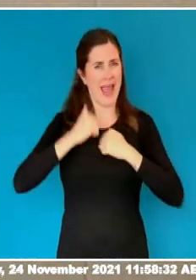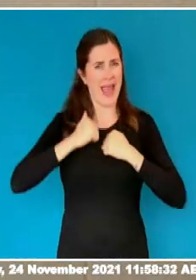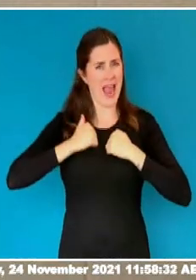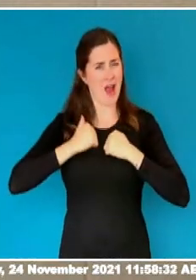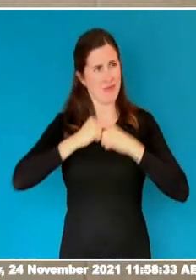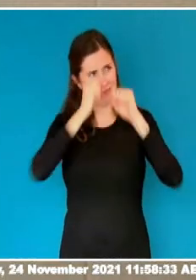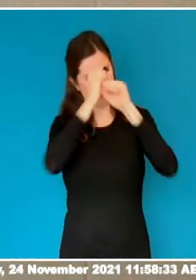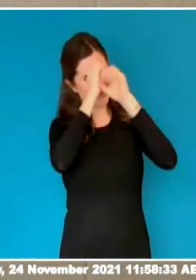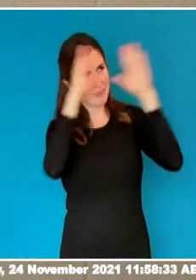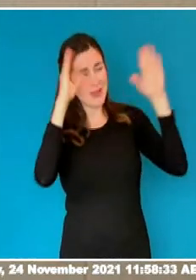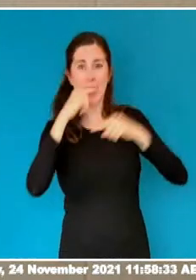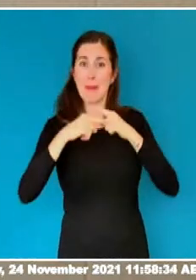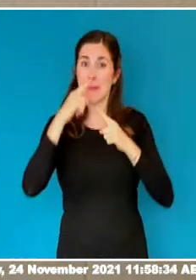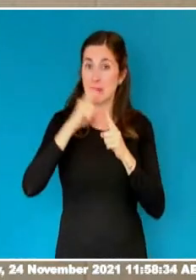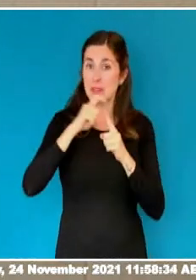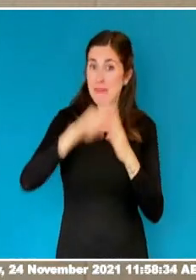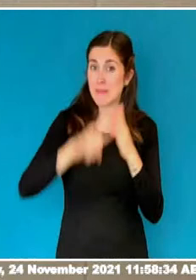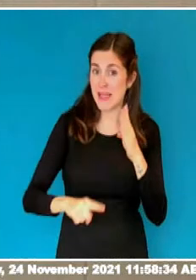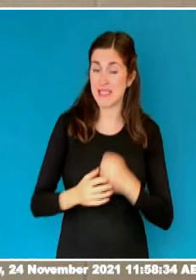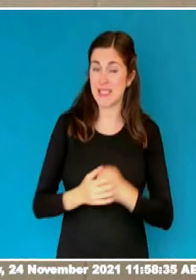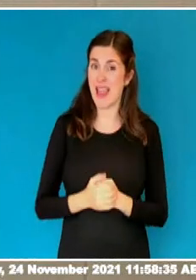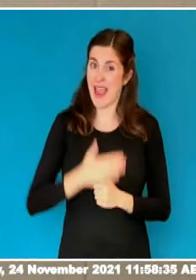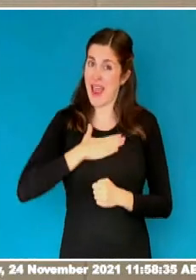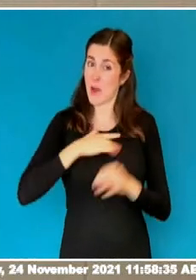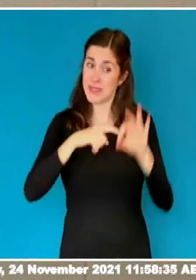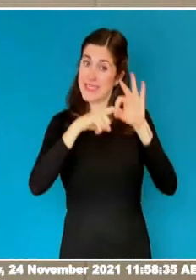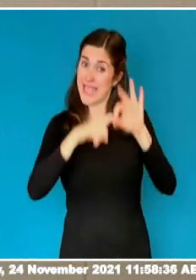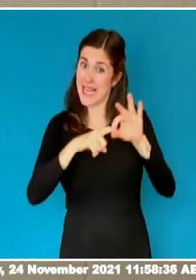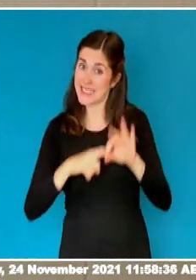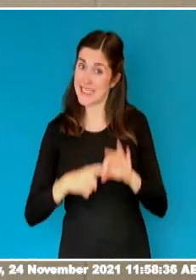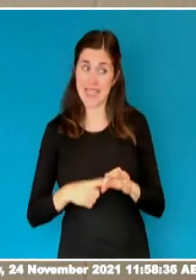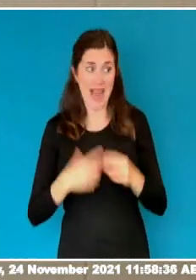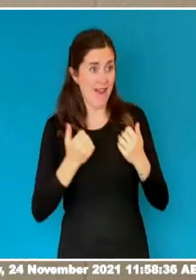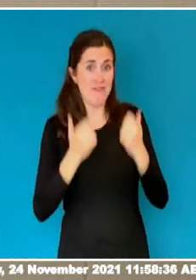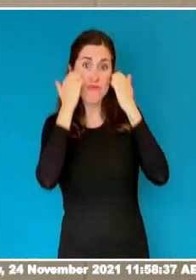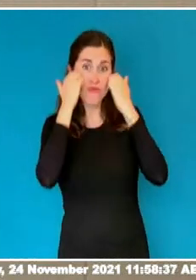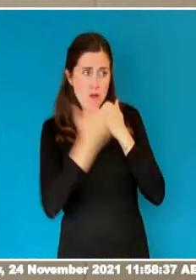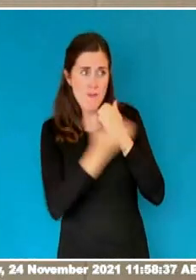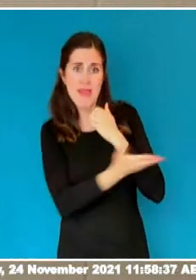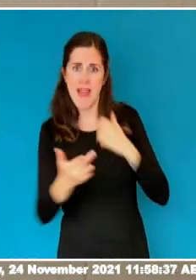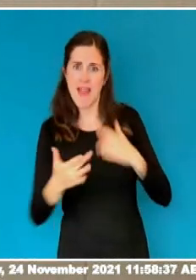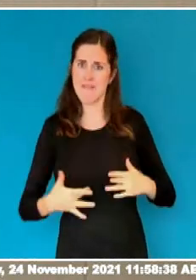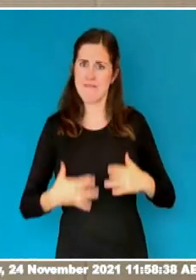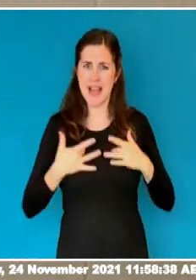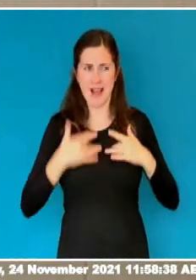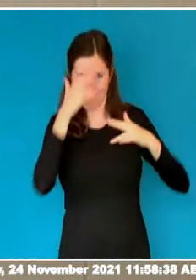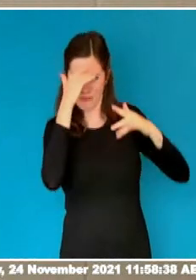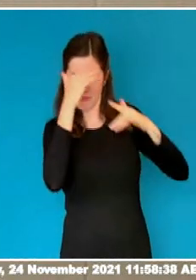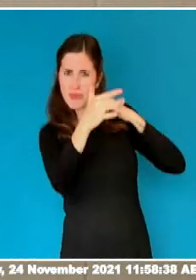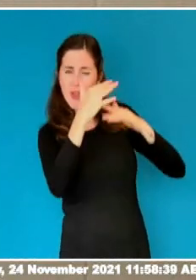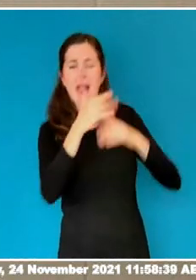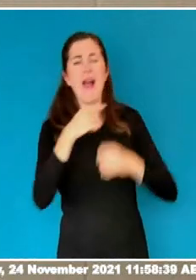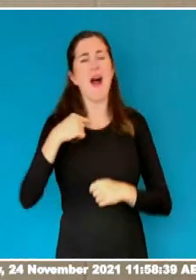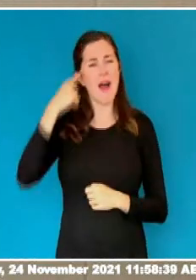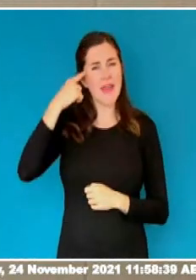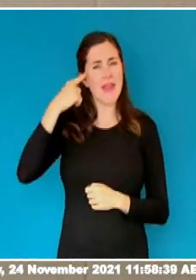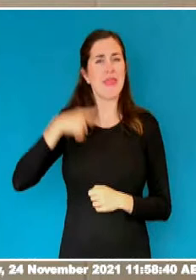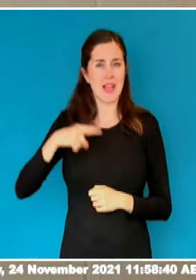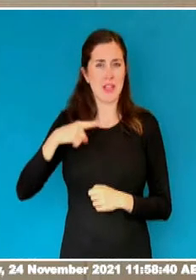well. And I think there's a combination of factors that enables us to achieve this level of participation within our agency.